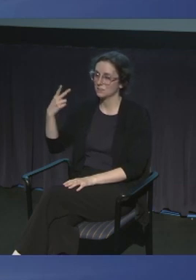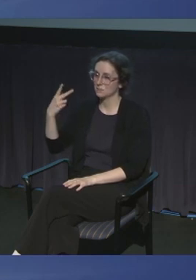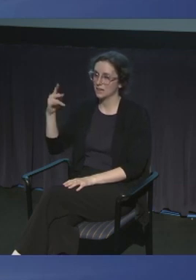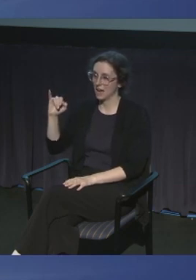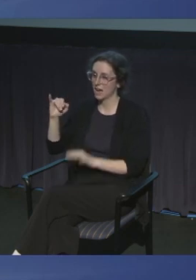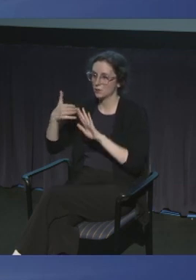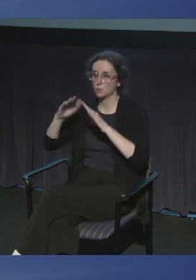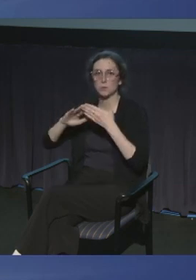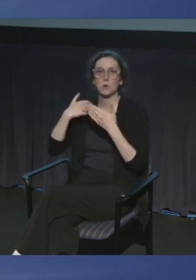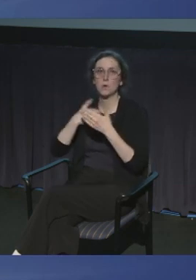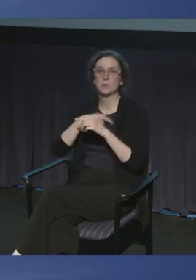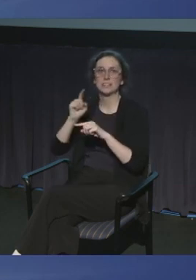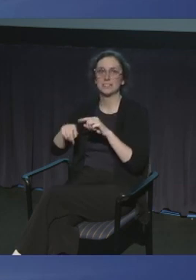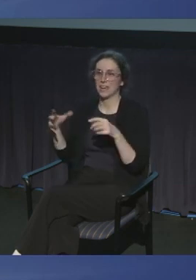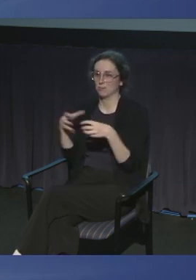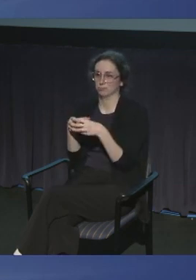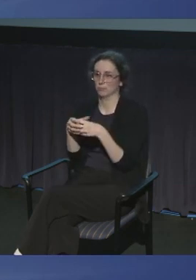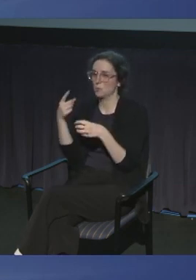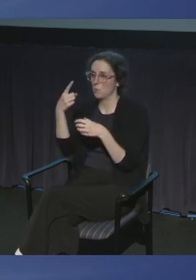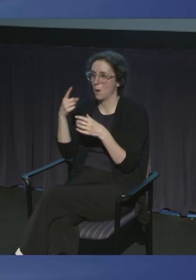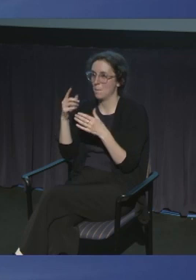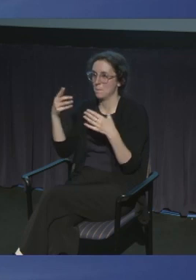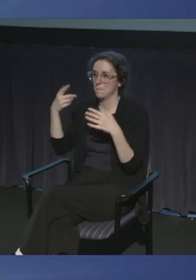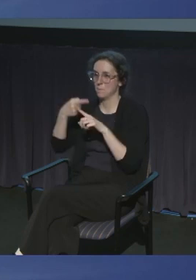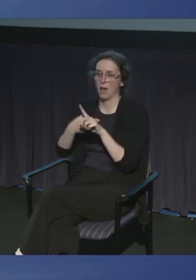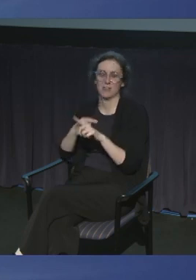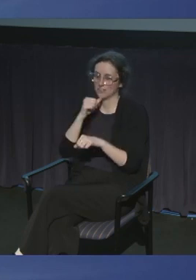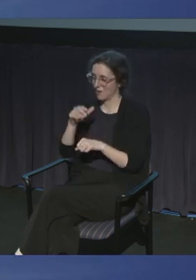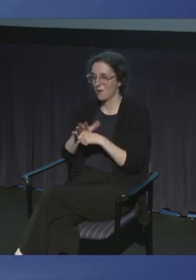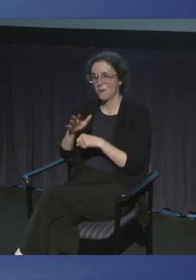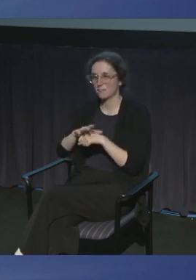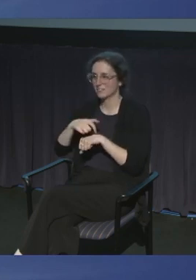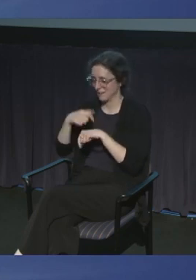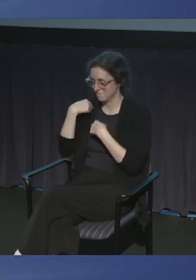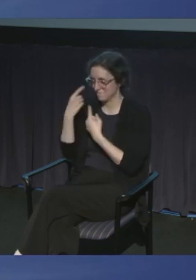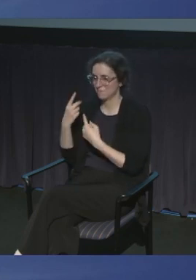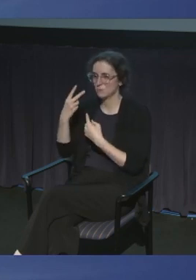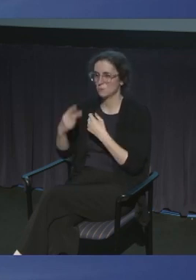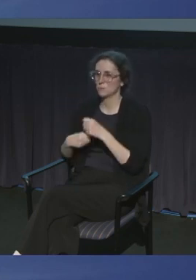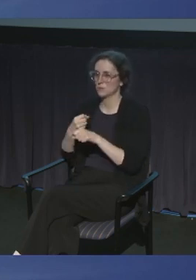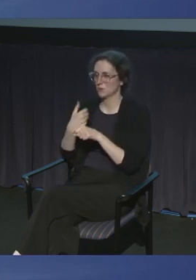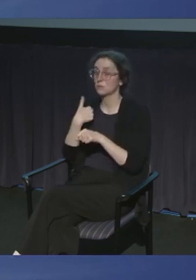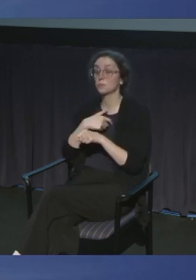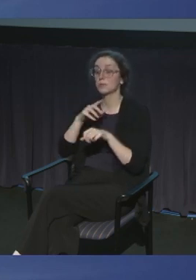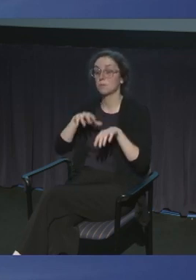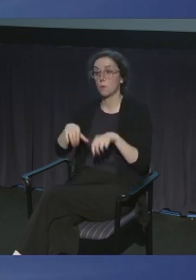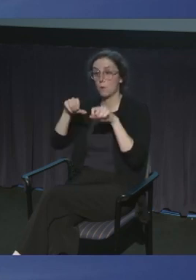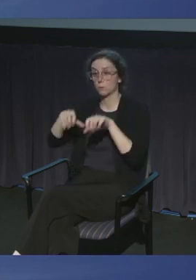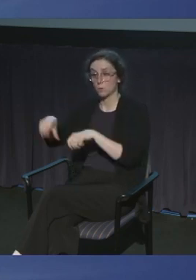ACCOMPLISHMENTS BY THE AANPI COMMUNITY WE CANNOT FIT THEM ALL IN ONE MONTH SO WE HAVE HAD